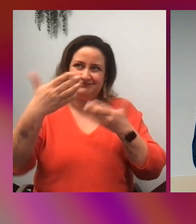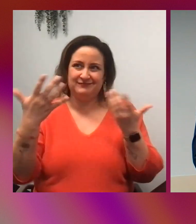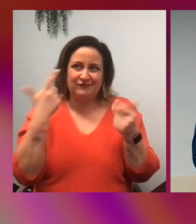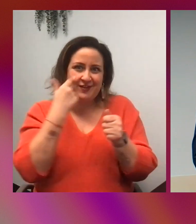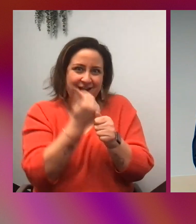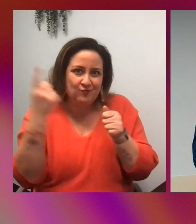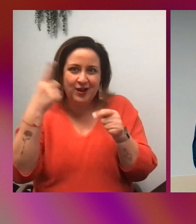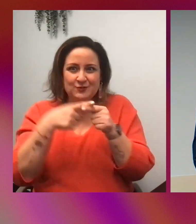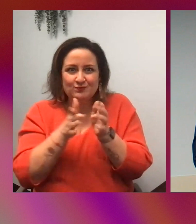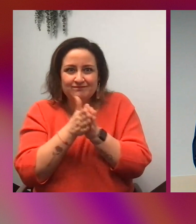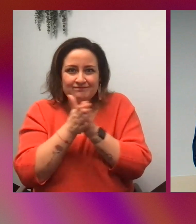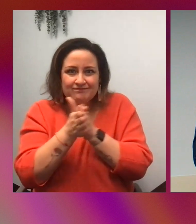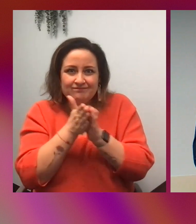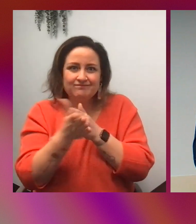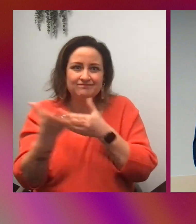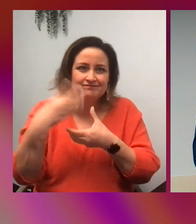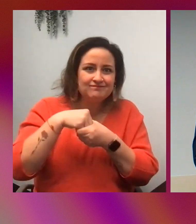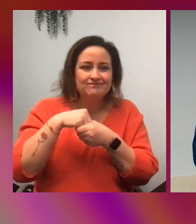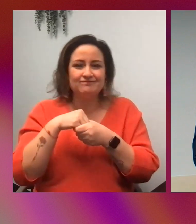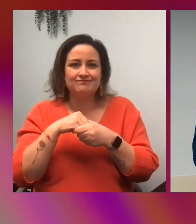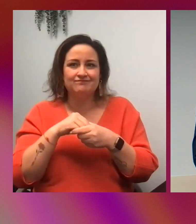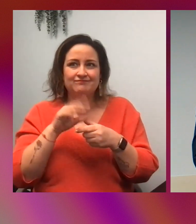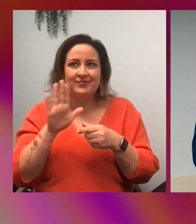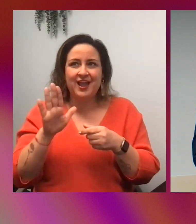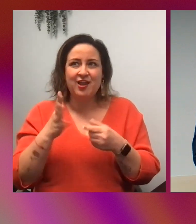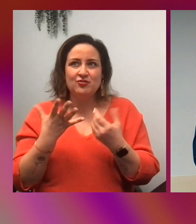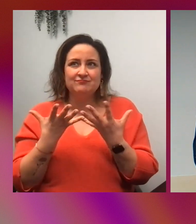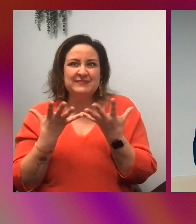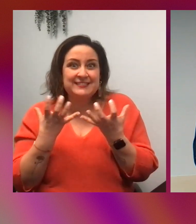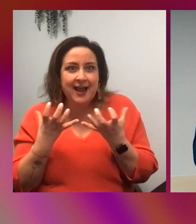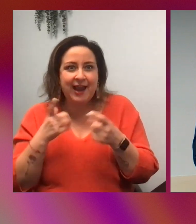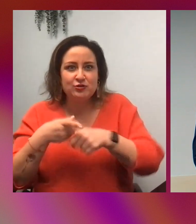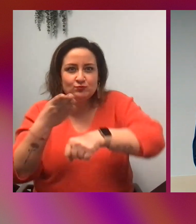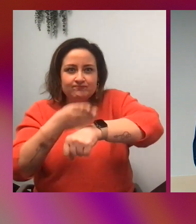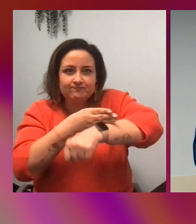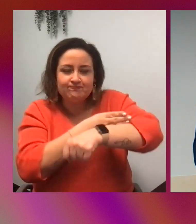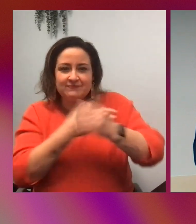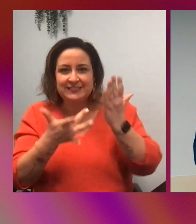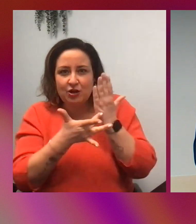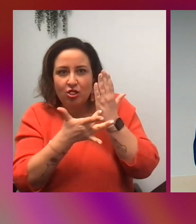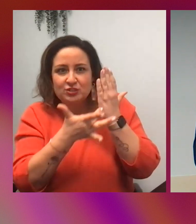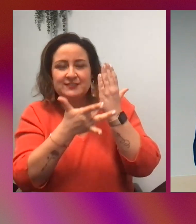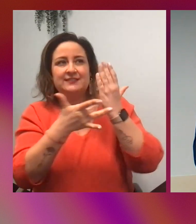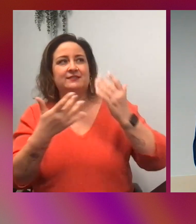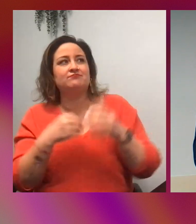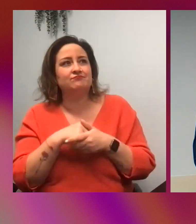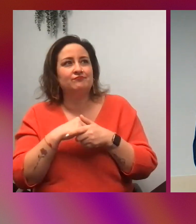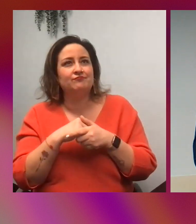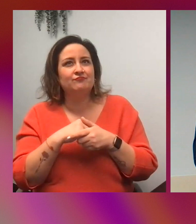for everyone to eagerly want to participate, to improve the technology,